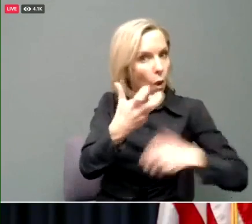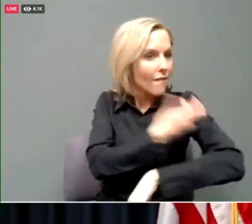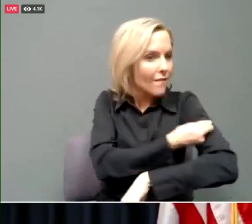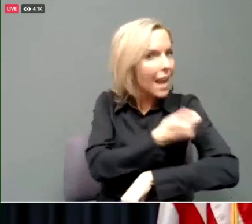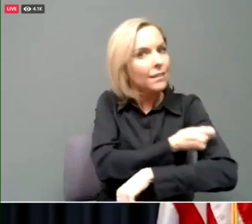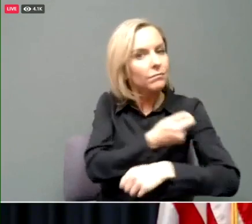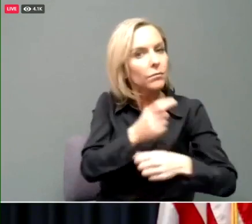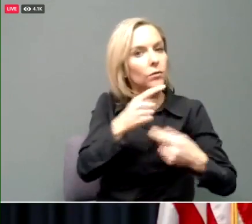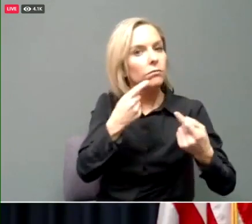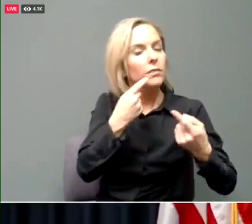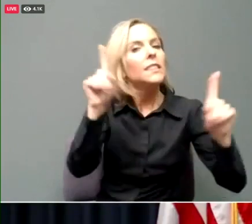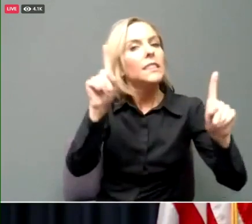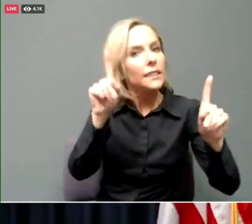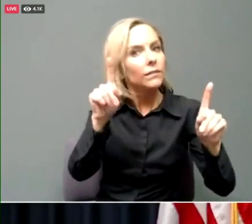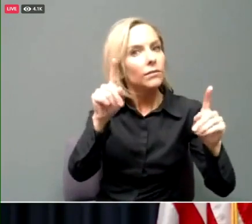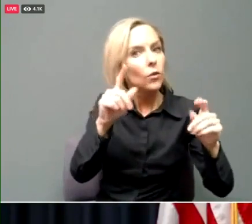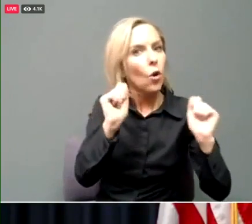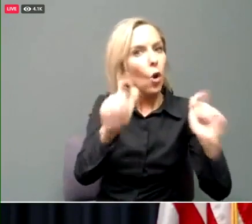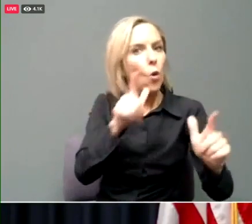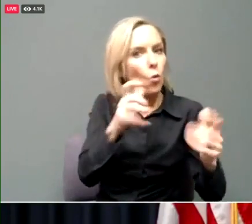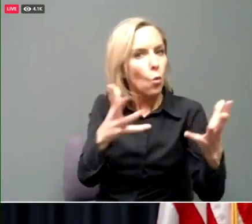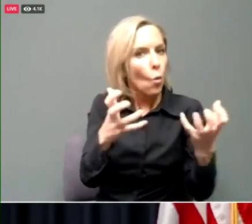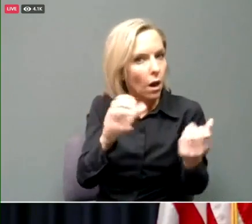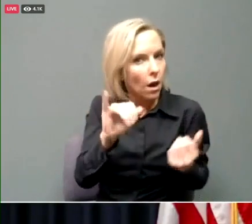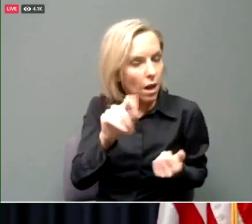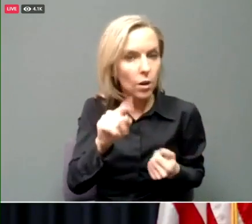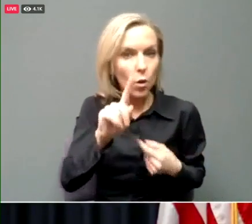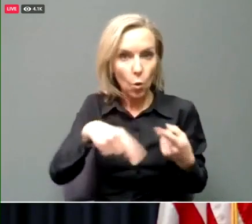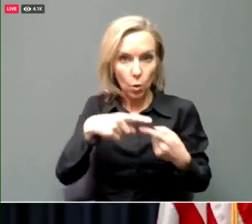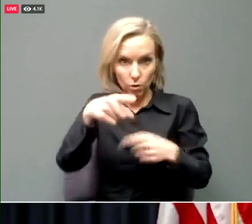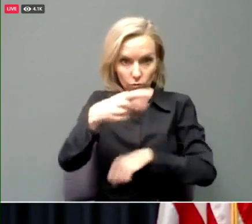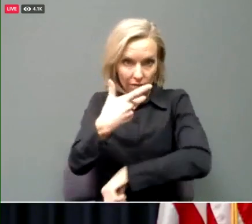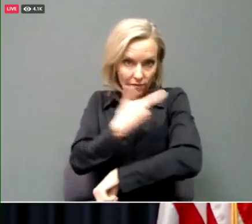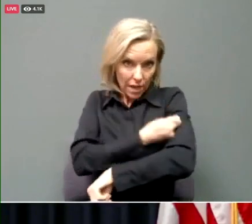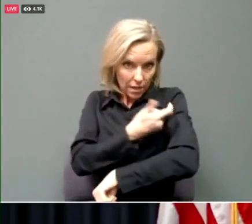progress when you get the vaccine when you get the vaccine,